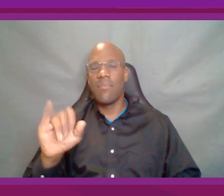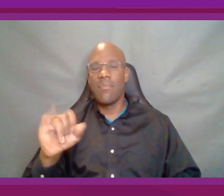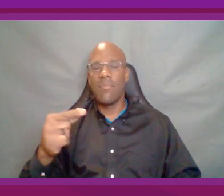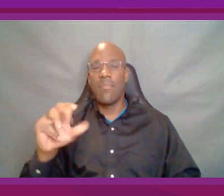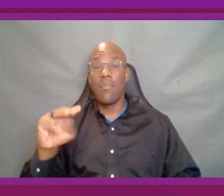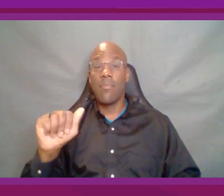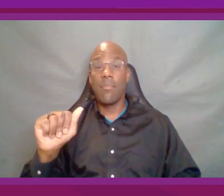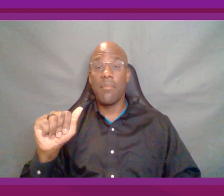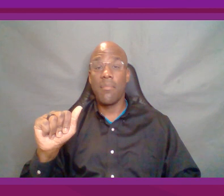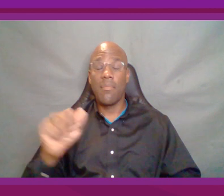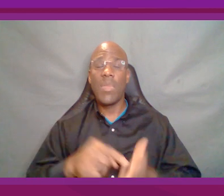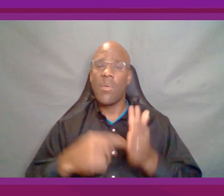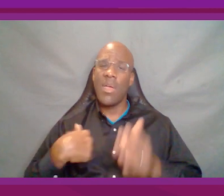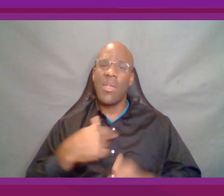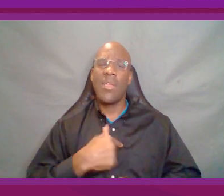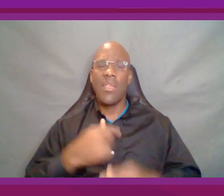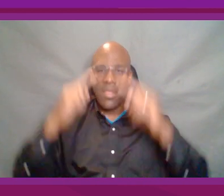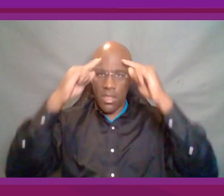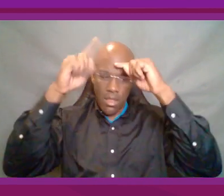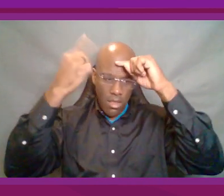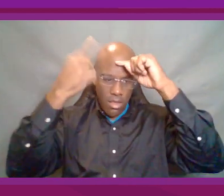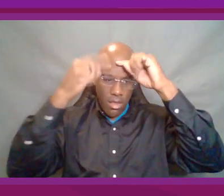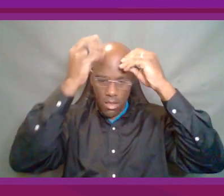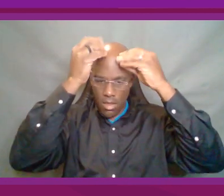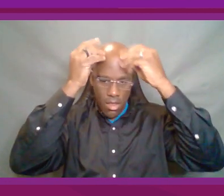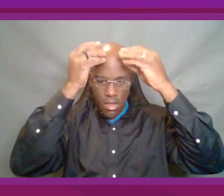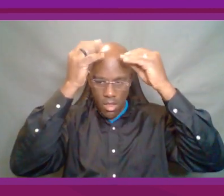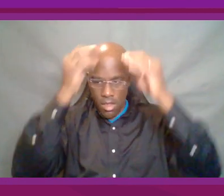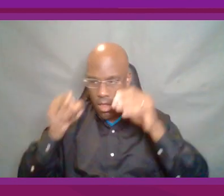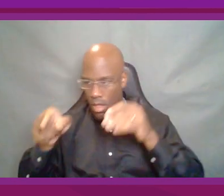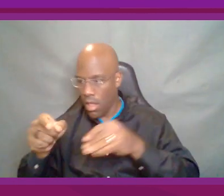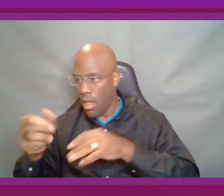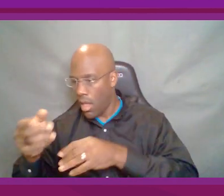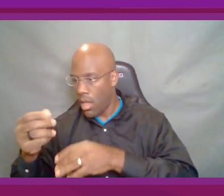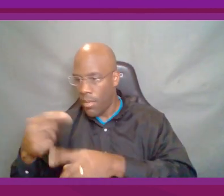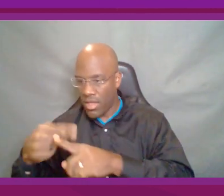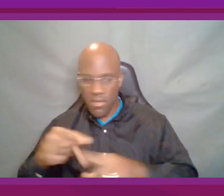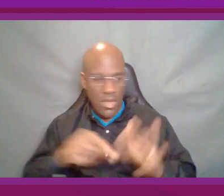It requires us to do mental gymnastics whenever we're talking about disabled people